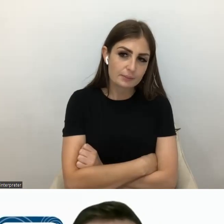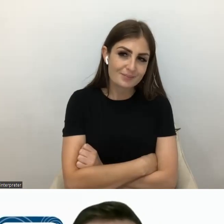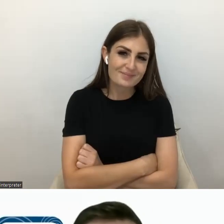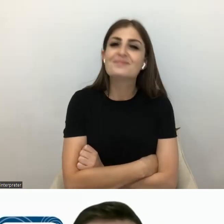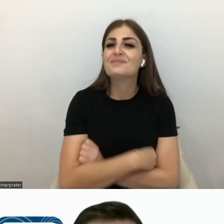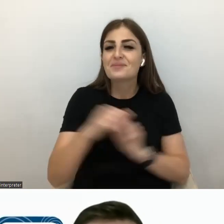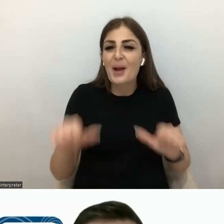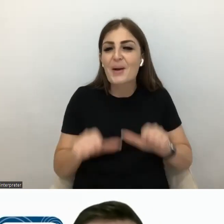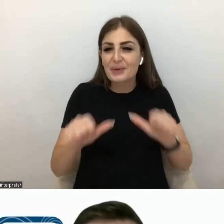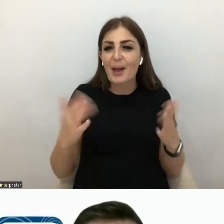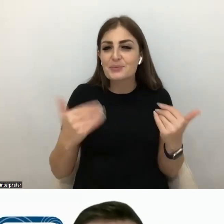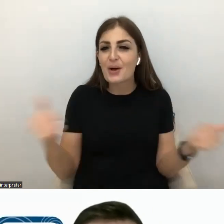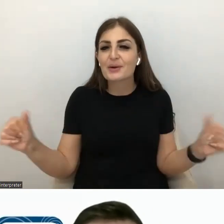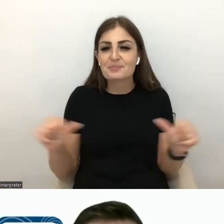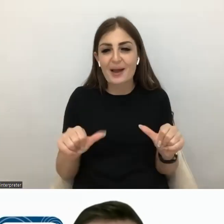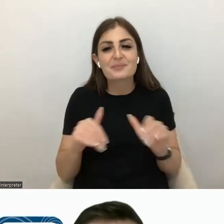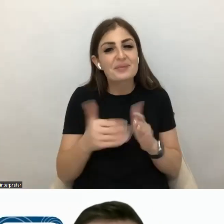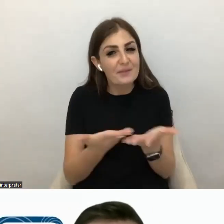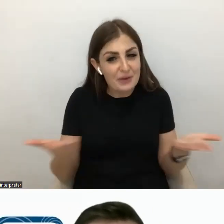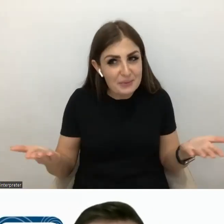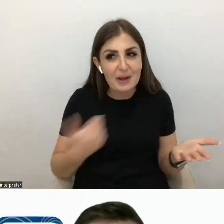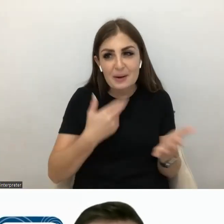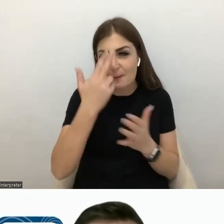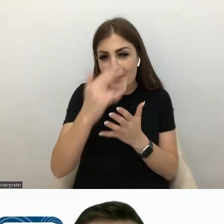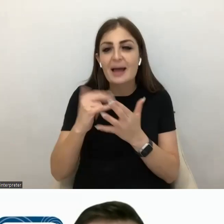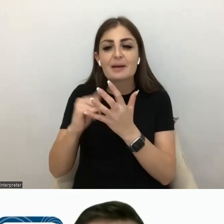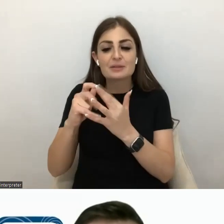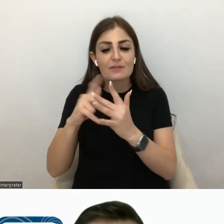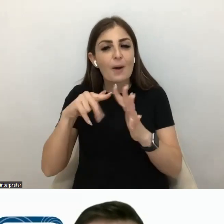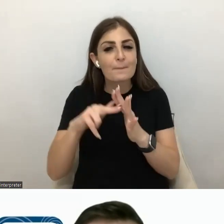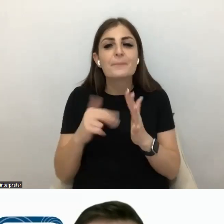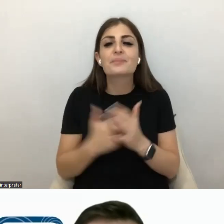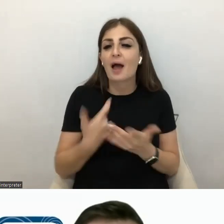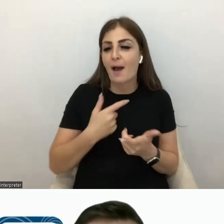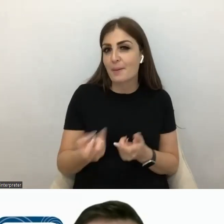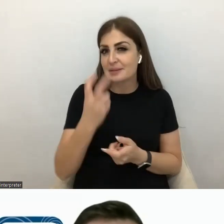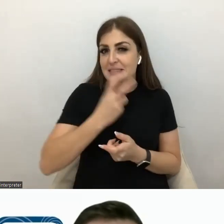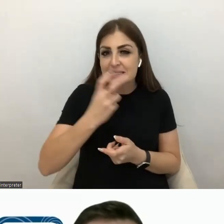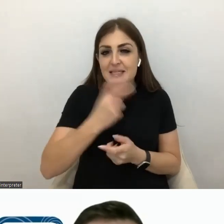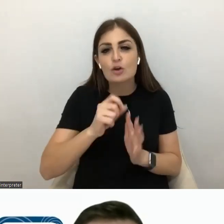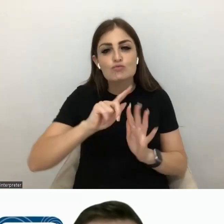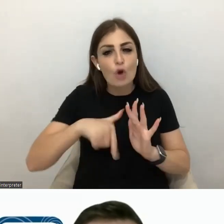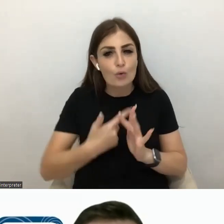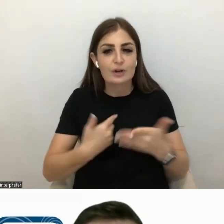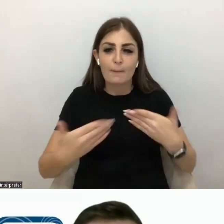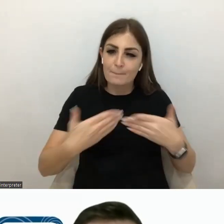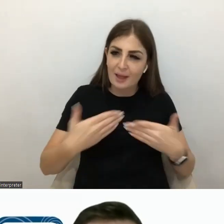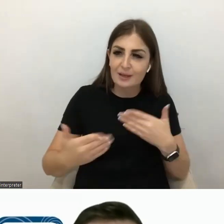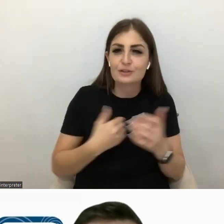Welcome again everyone. My name is Sifa, I'm the Senior Project Manager of the NDIS Independent Expert Review Advice